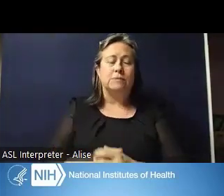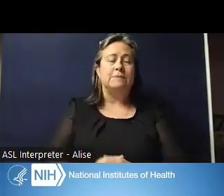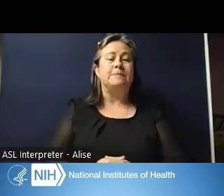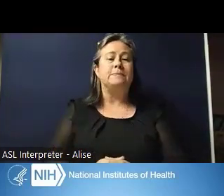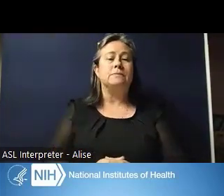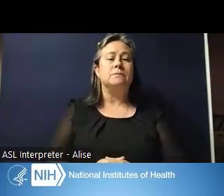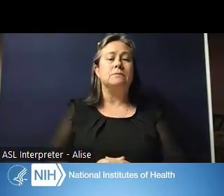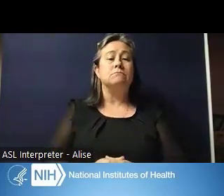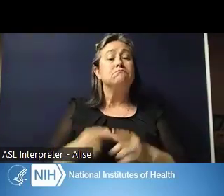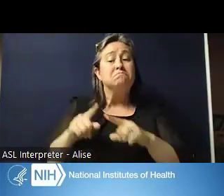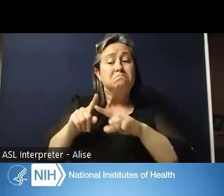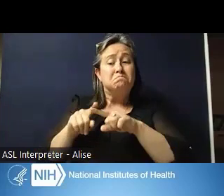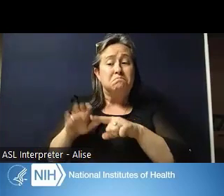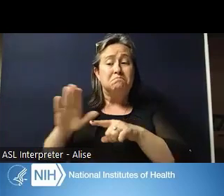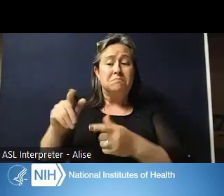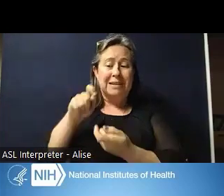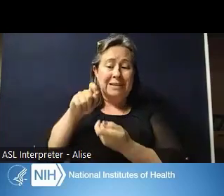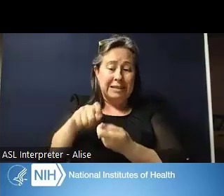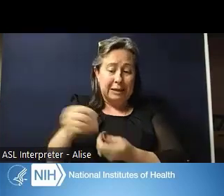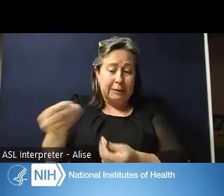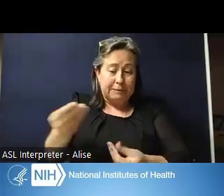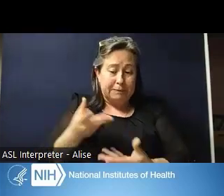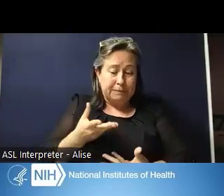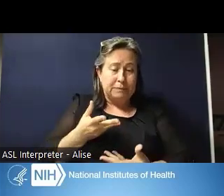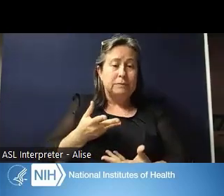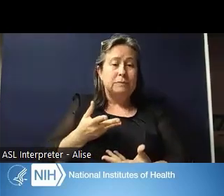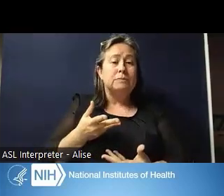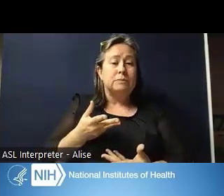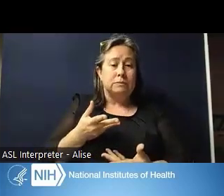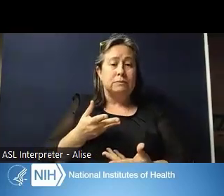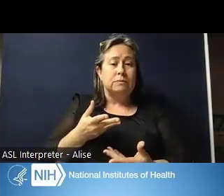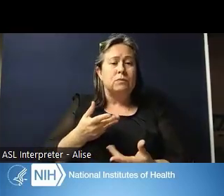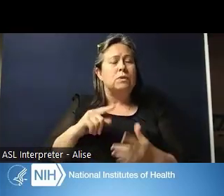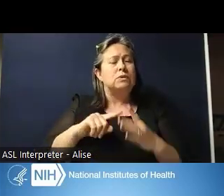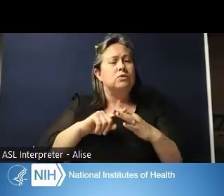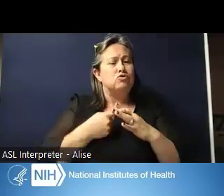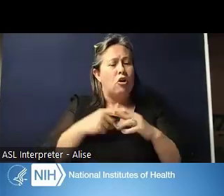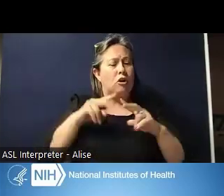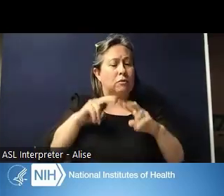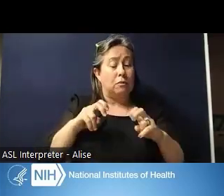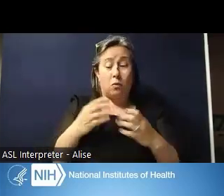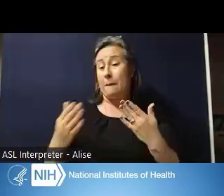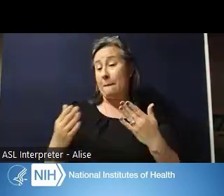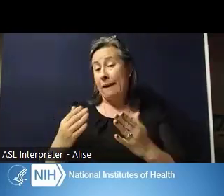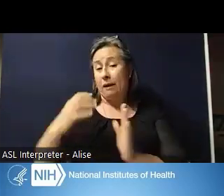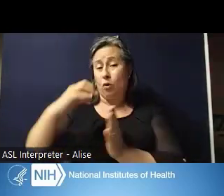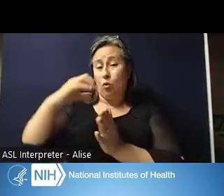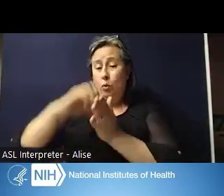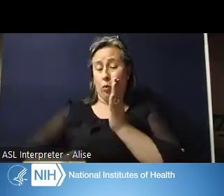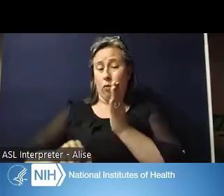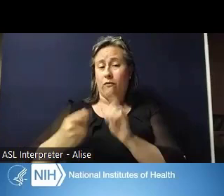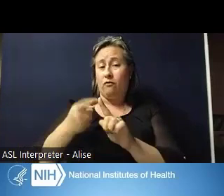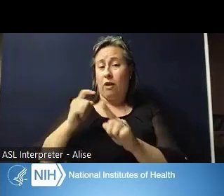Depending on the details we receive and our analysis, we may remove the individual from peer review service.